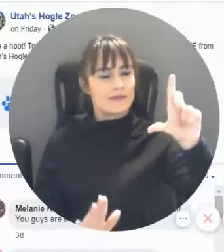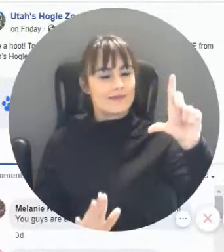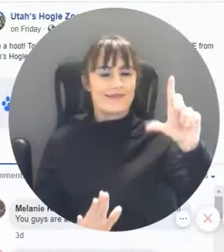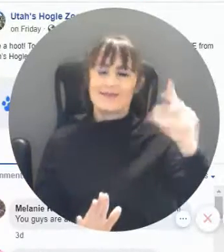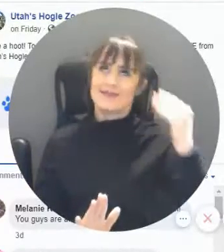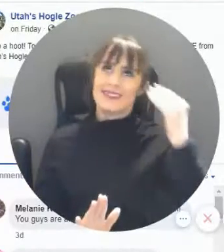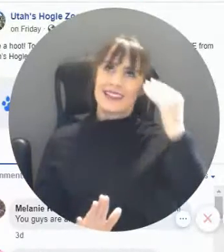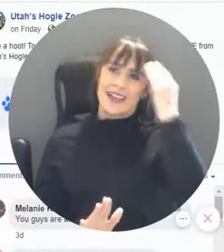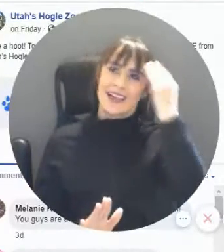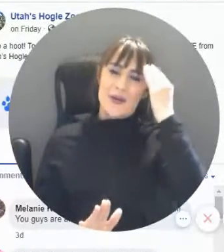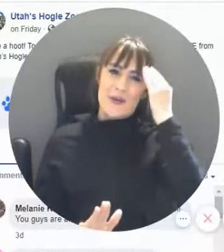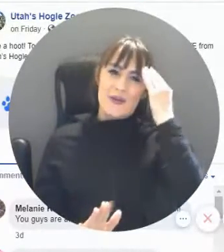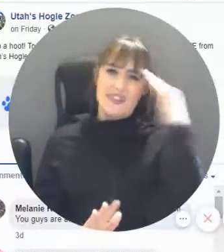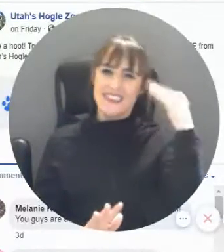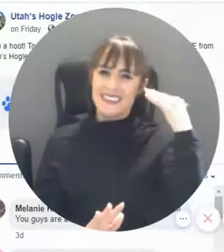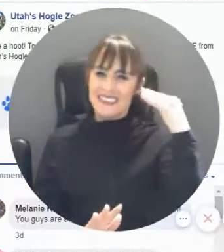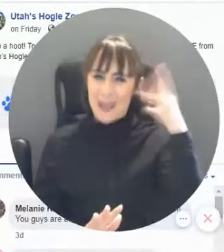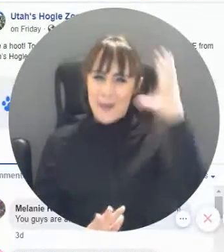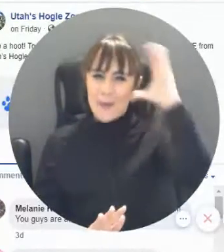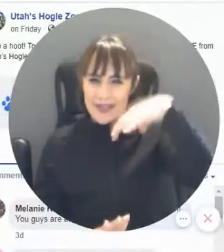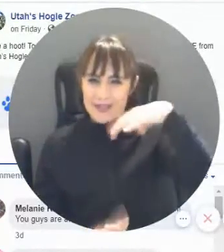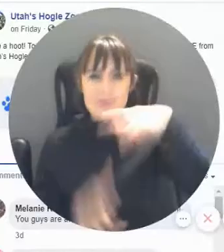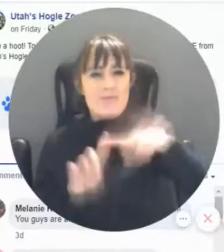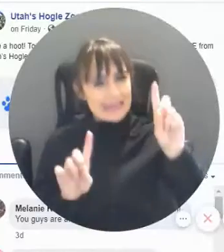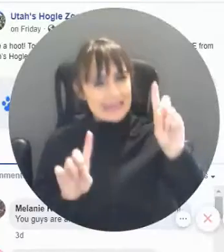Brad: Yeah, who doesn't love to find the occasional skull.